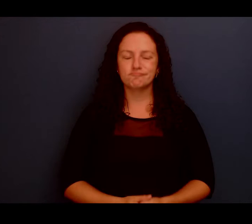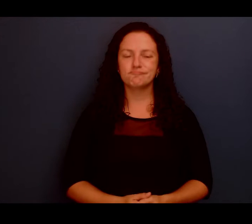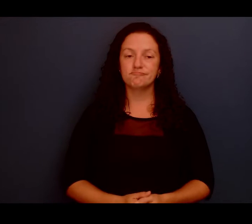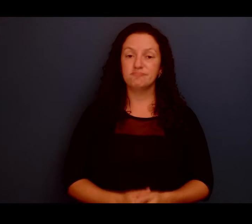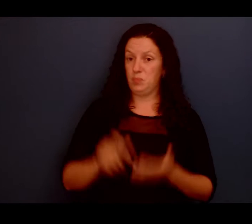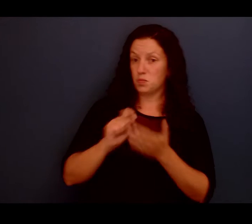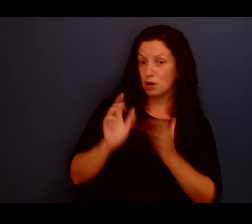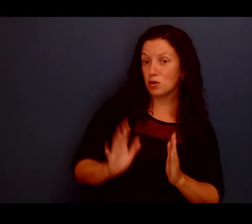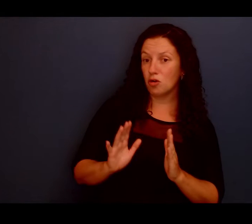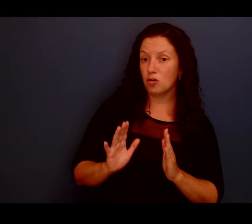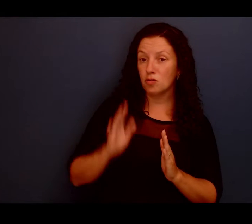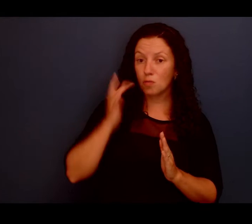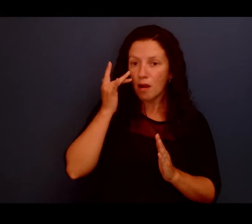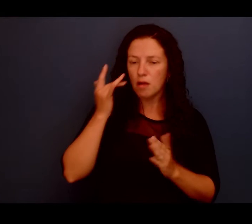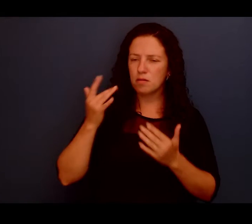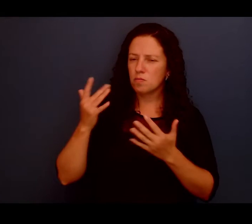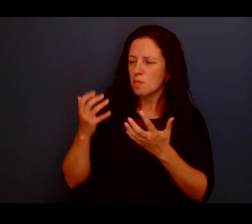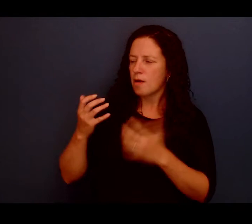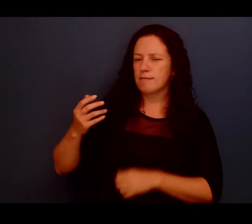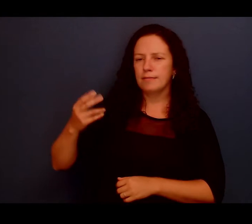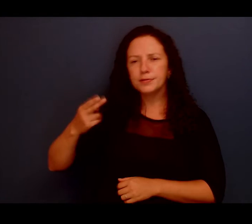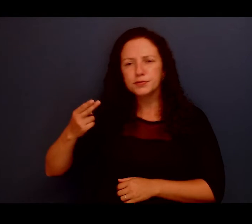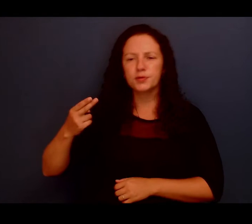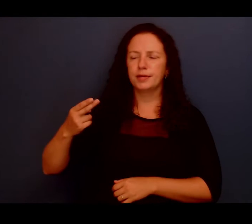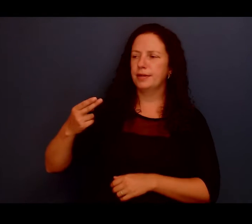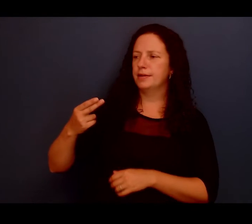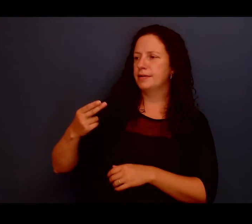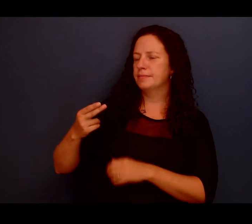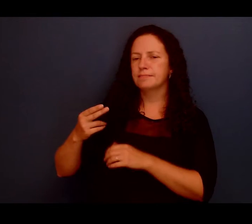I'm a writer and I write because I wanna leave a record